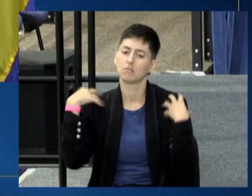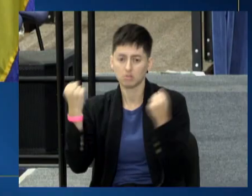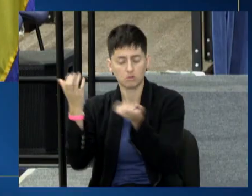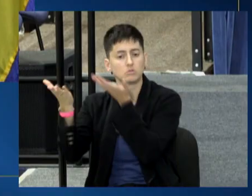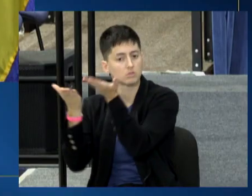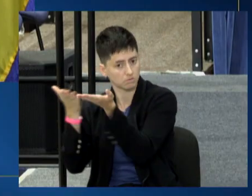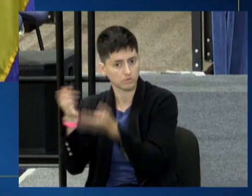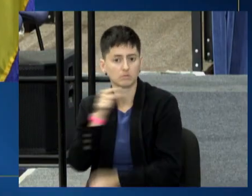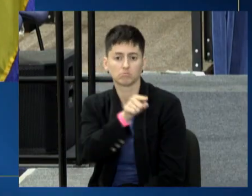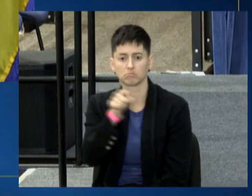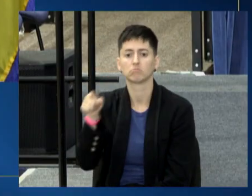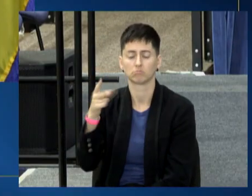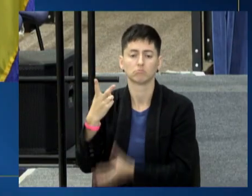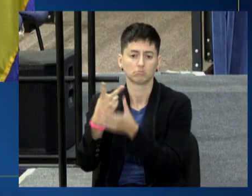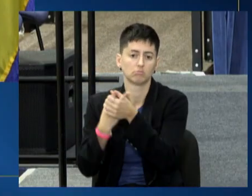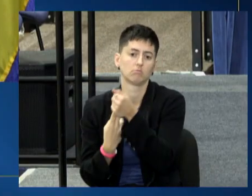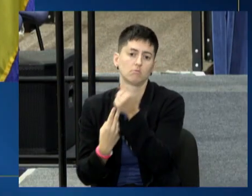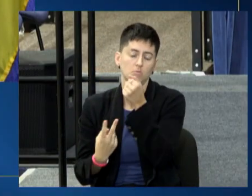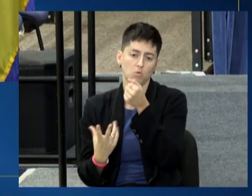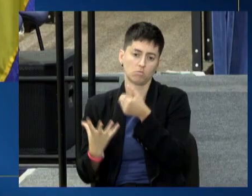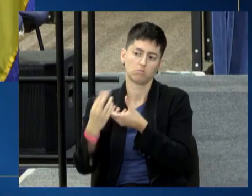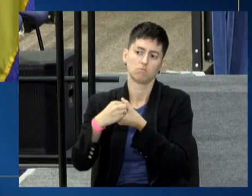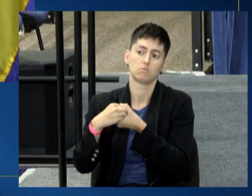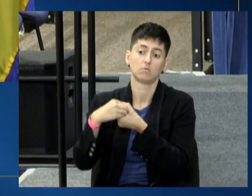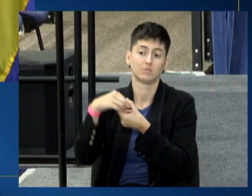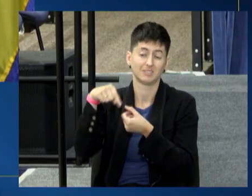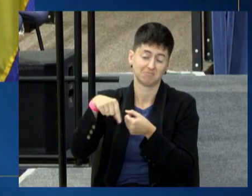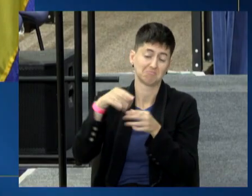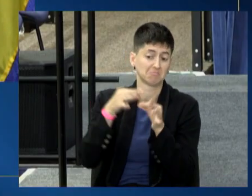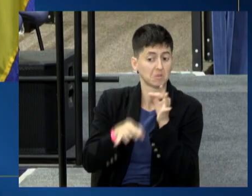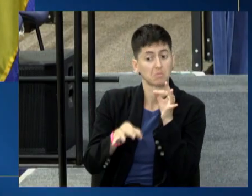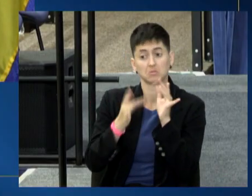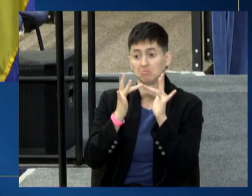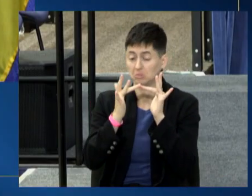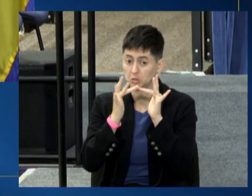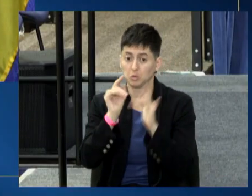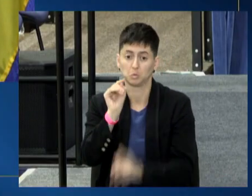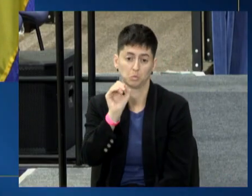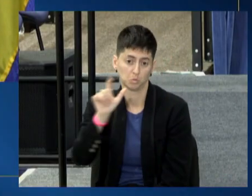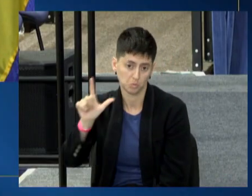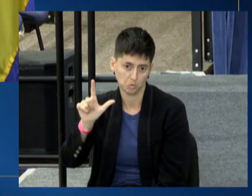that could be tremendously powerful in preventing cancer before it even starts.